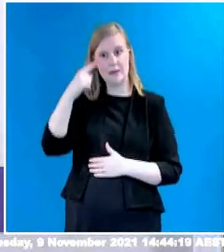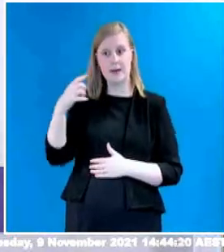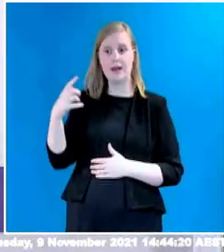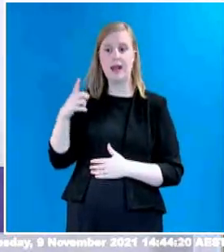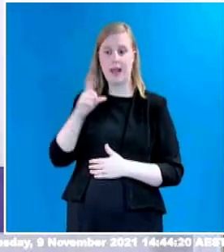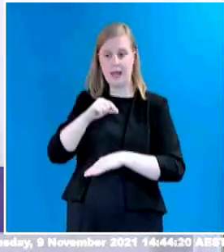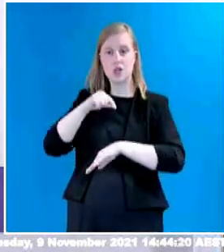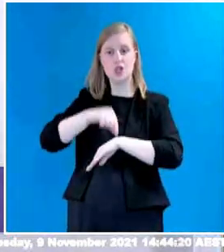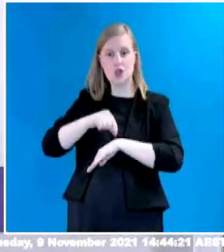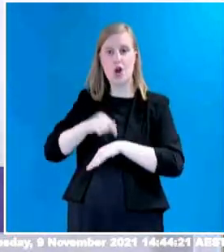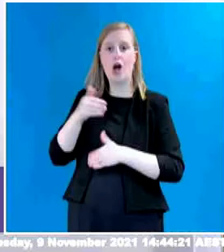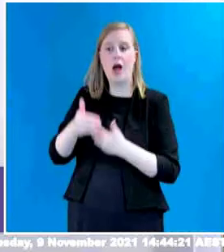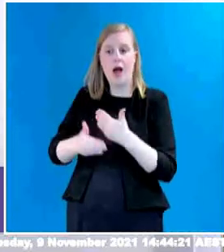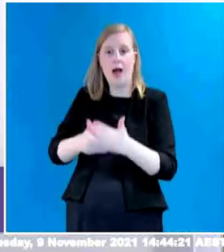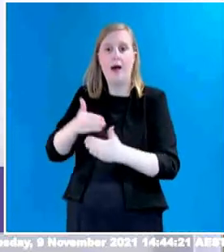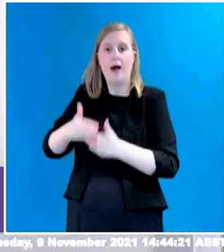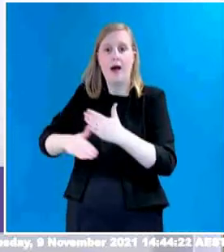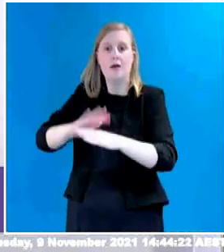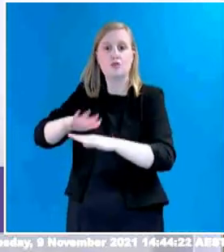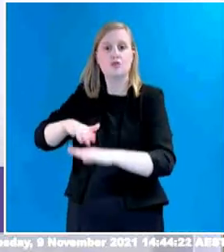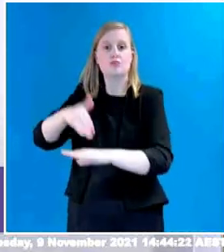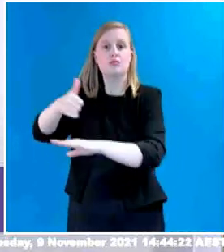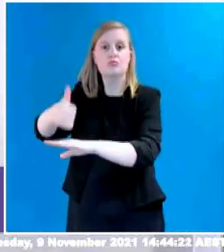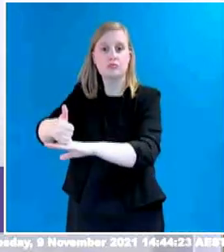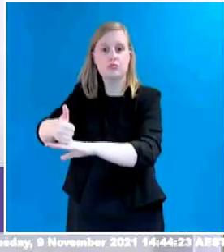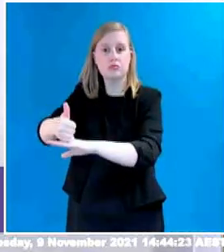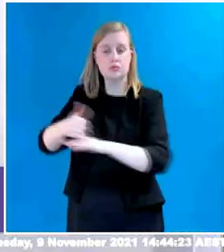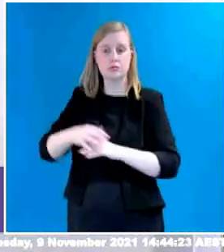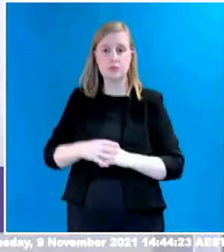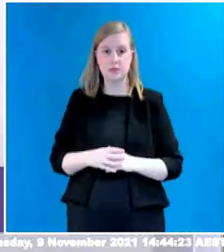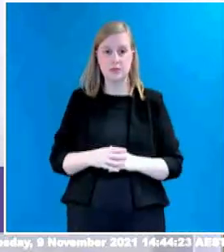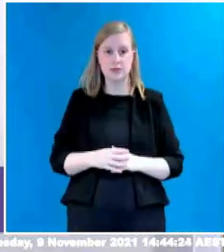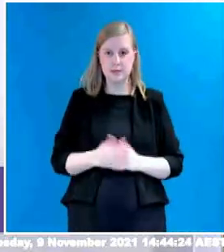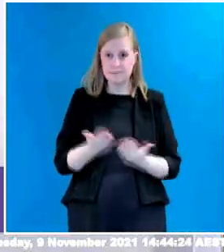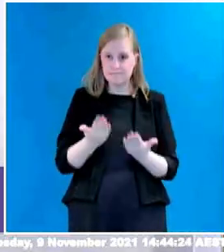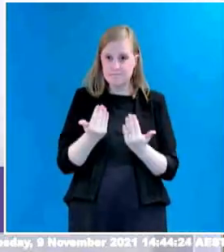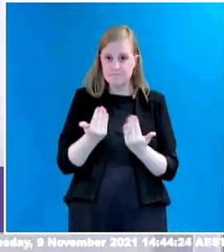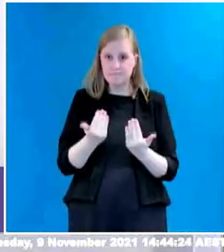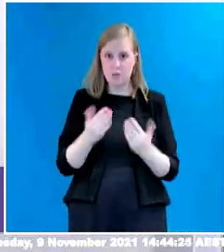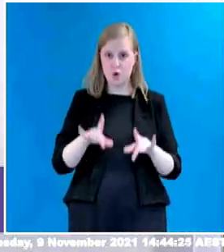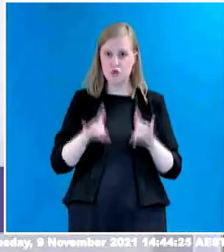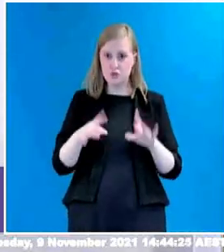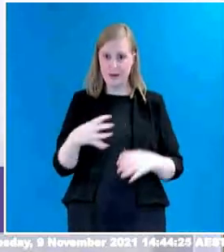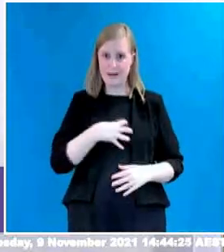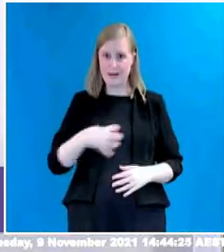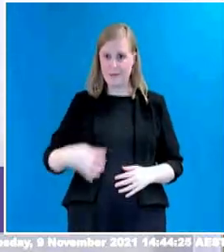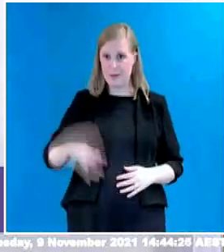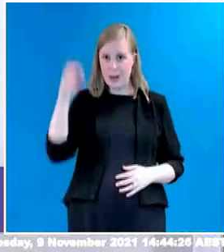characterises the rights in the CRPD as falling into the camp of immediate or